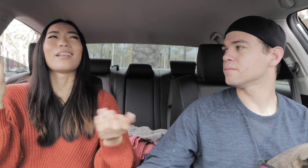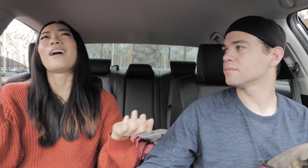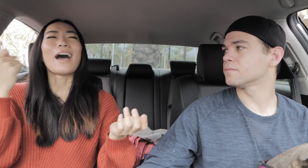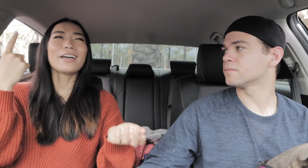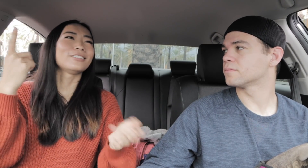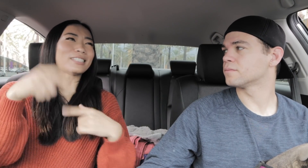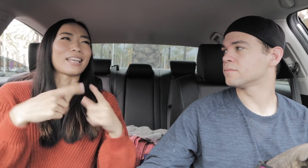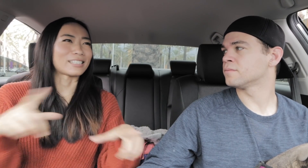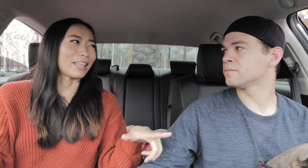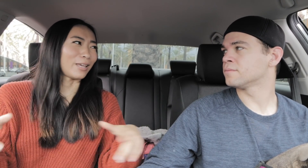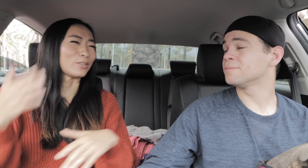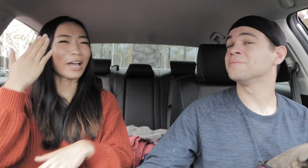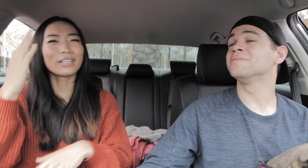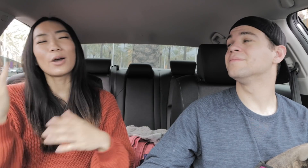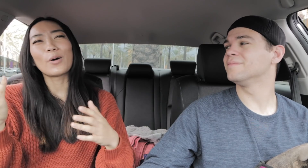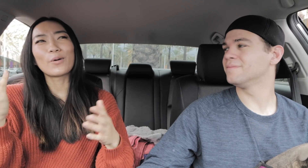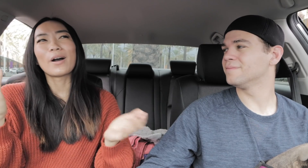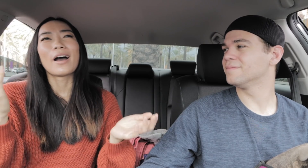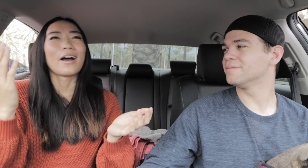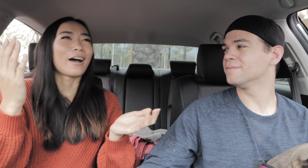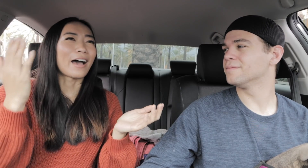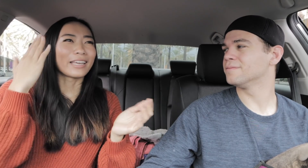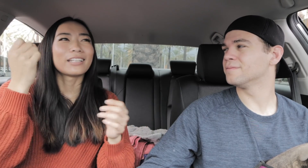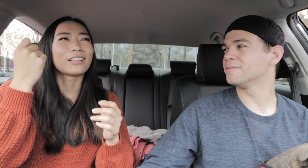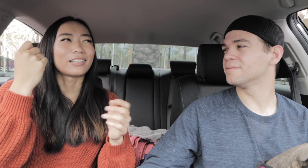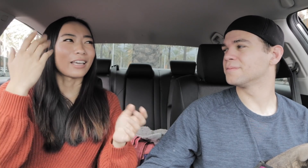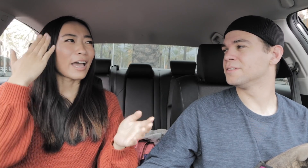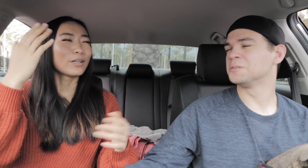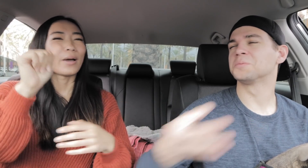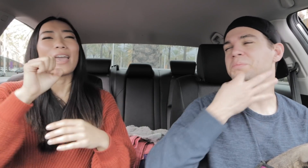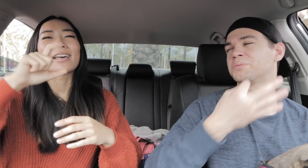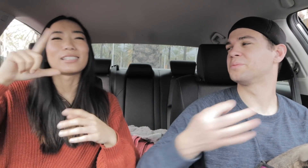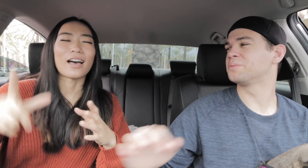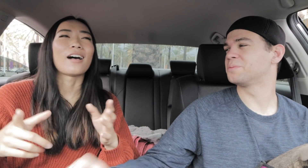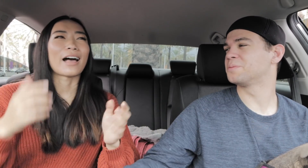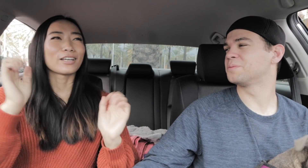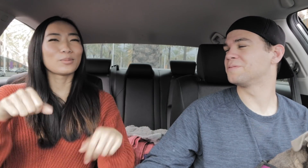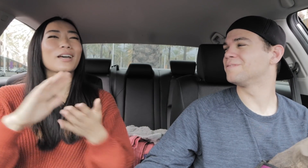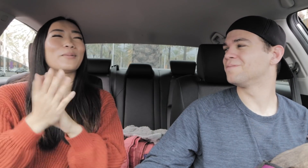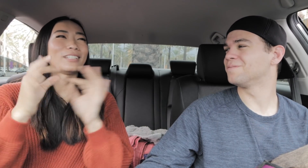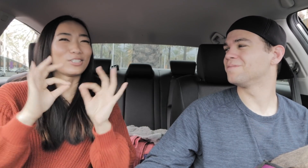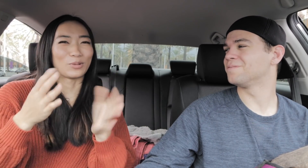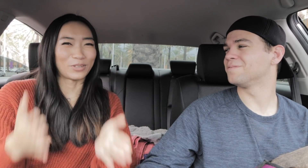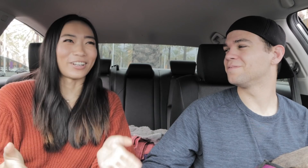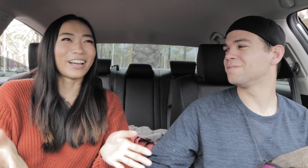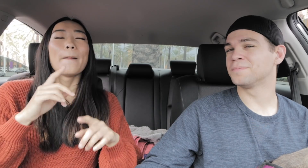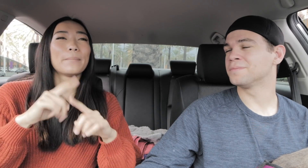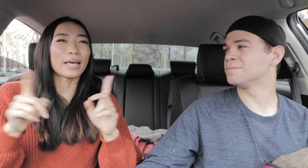correlate it with body language, facial expressions Before when we like the early time we were dating I learned how you signed? And I was I thought I understand sign language. I know I can like, I know ASL I could become an interpreter